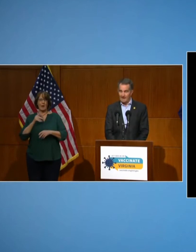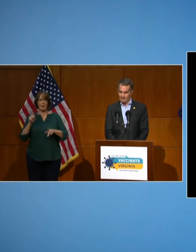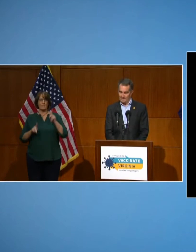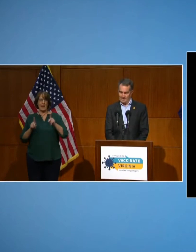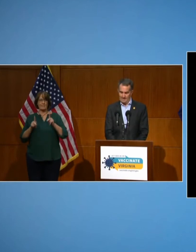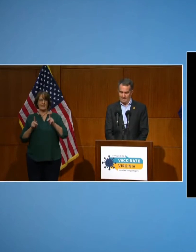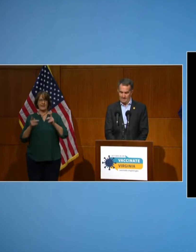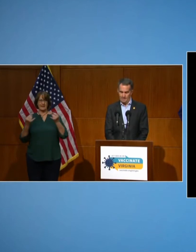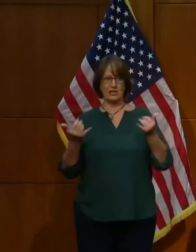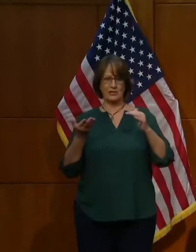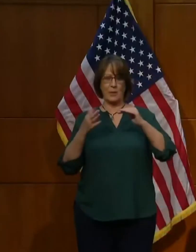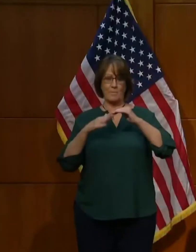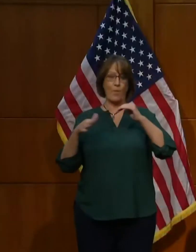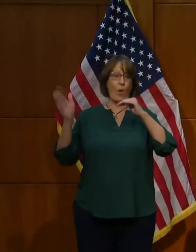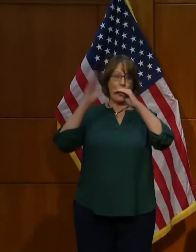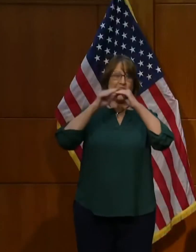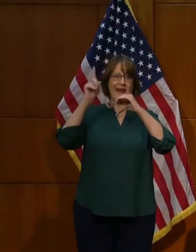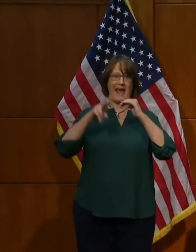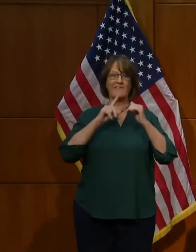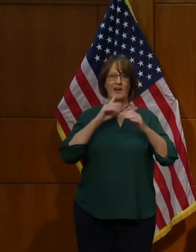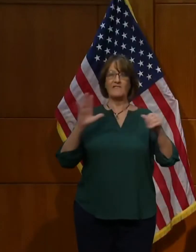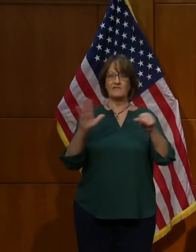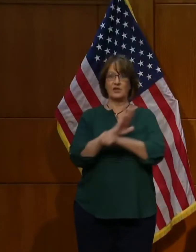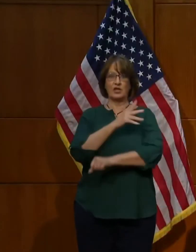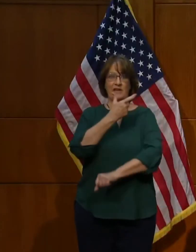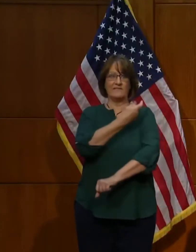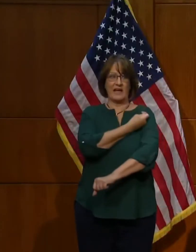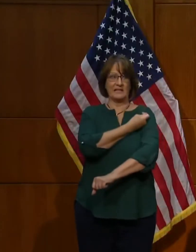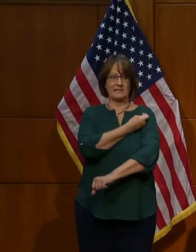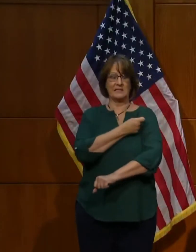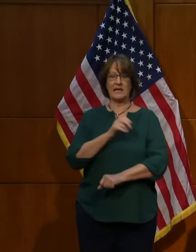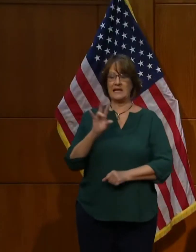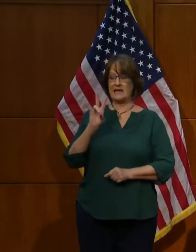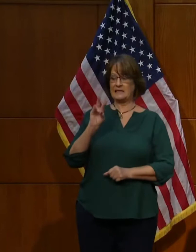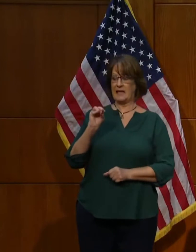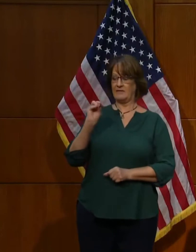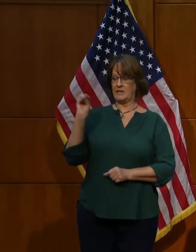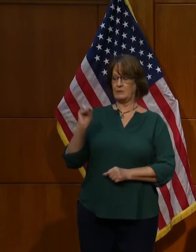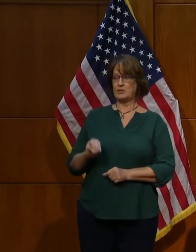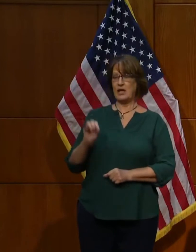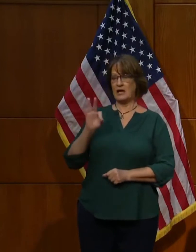fully vaccinated, more than 70% of adults have had that first dose.